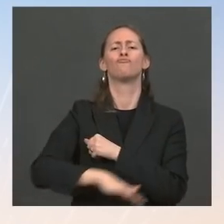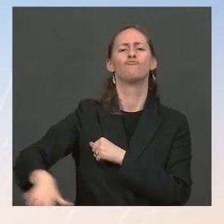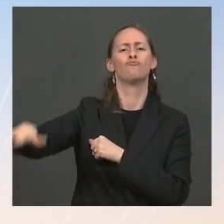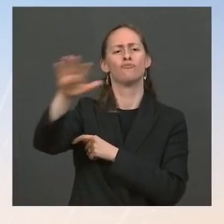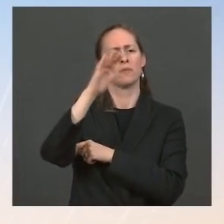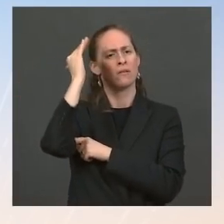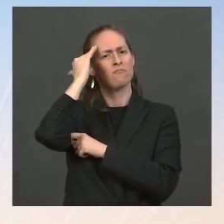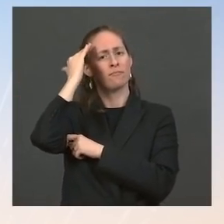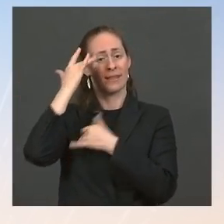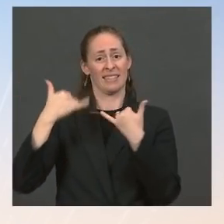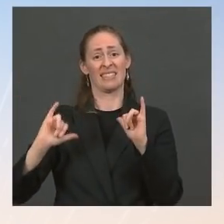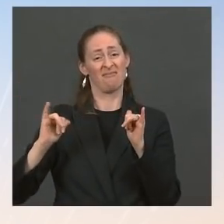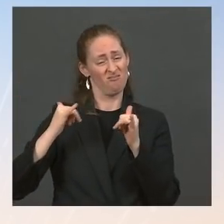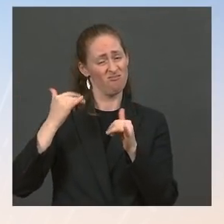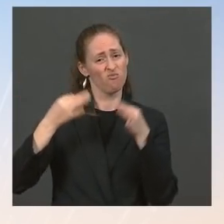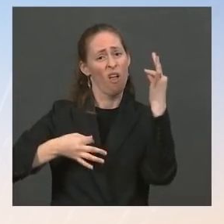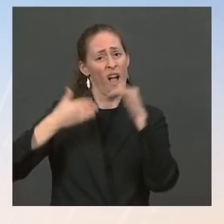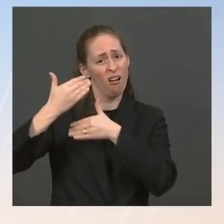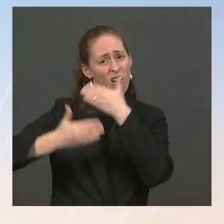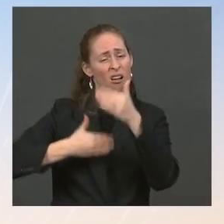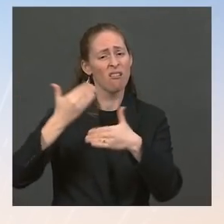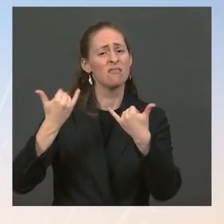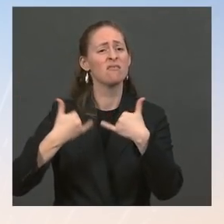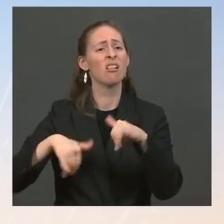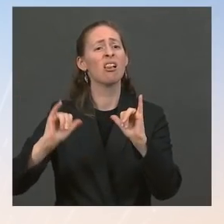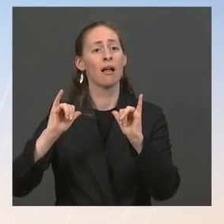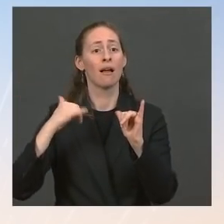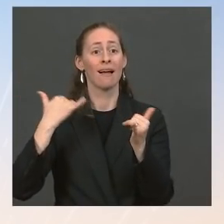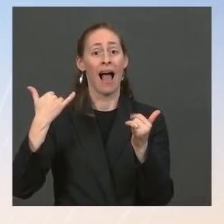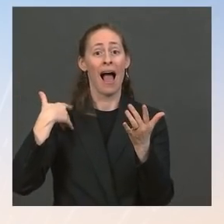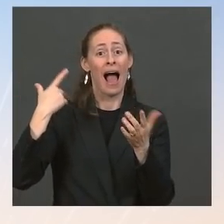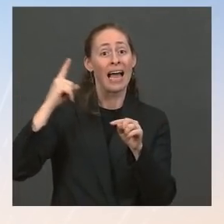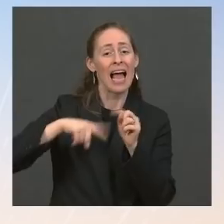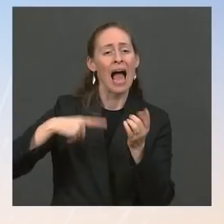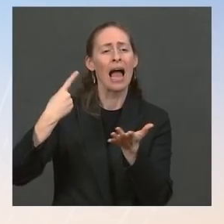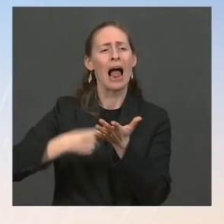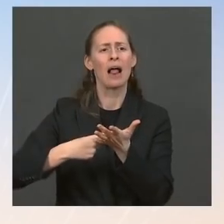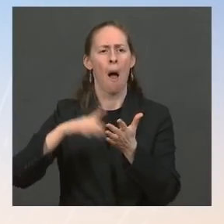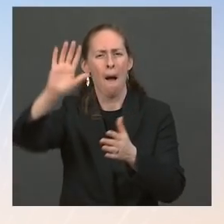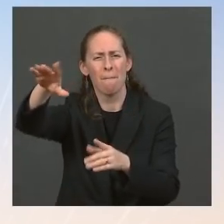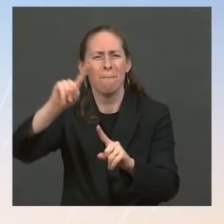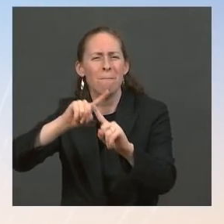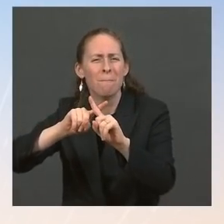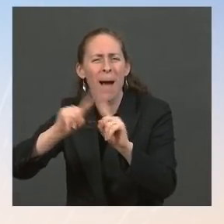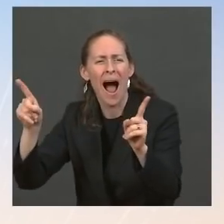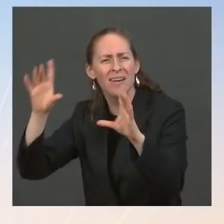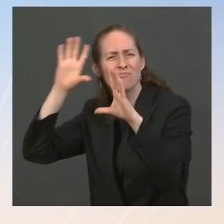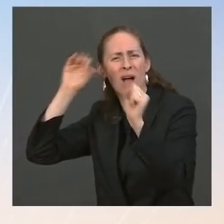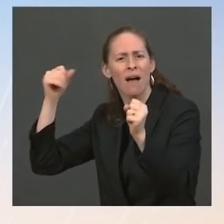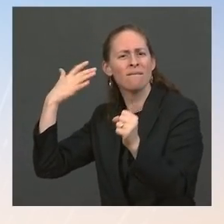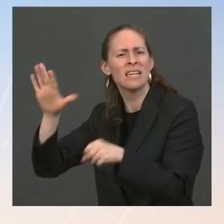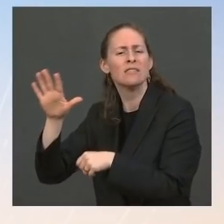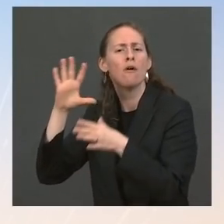Beyond that, I'm not going to speak to any individuals or this case. The Press: But the President has spoken to it already. And his mom now --